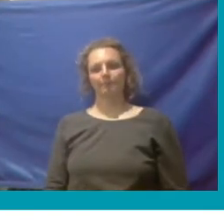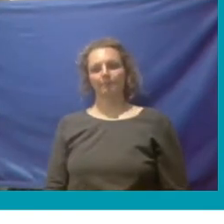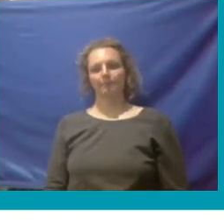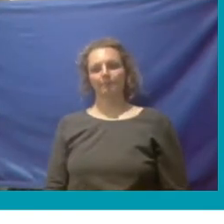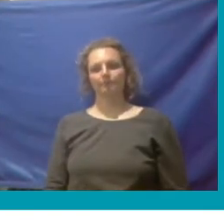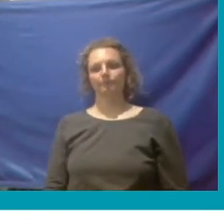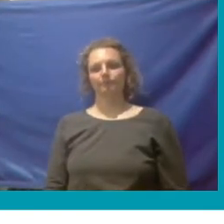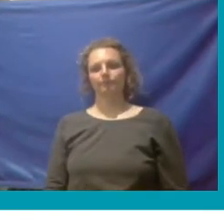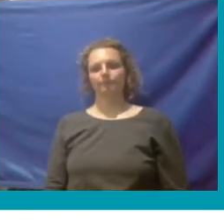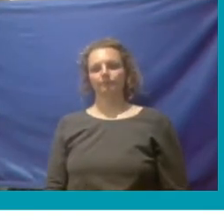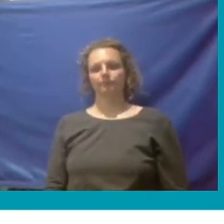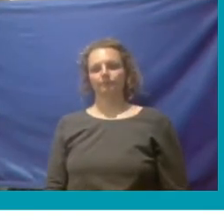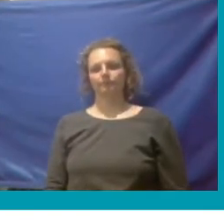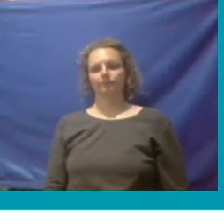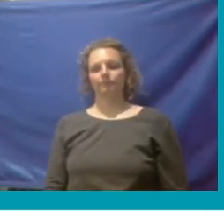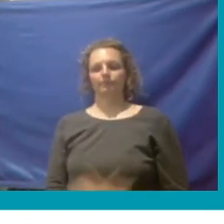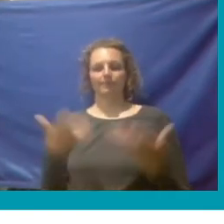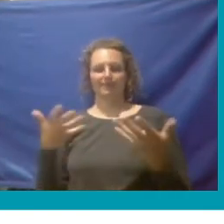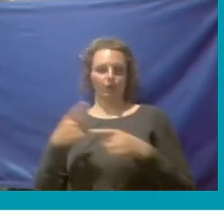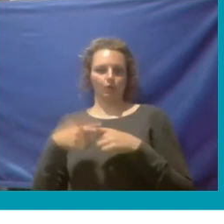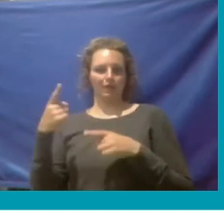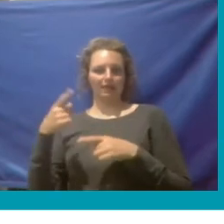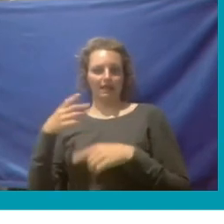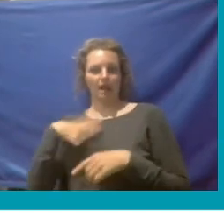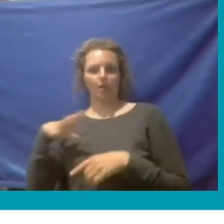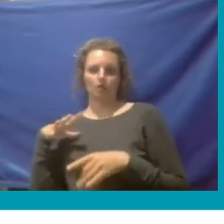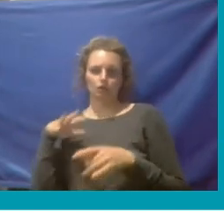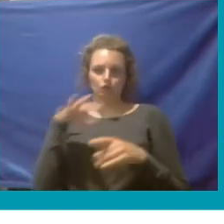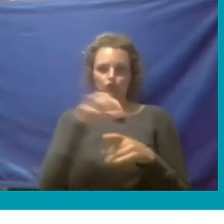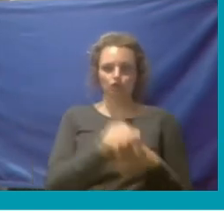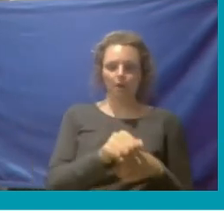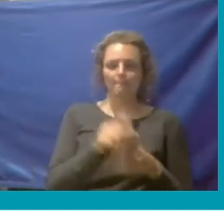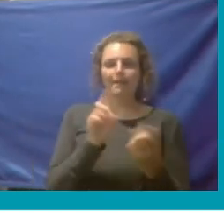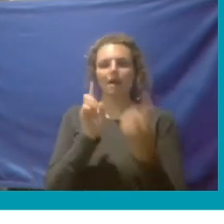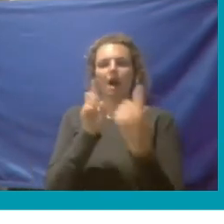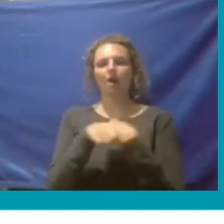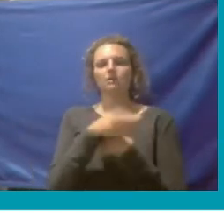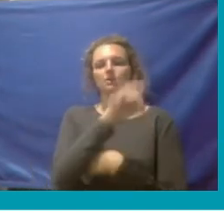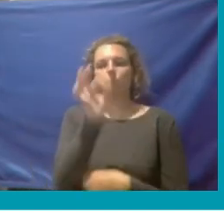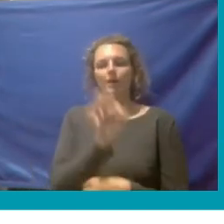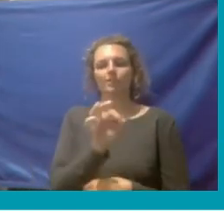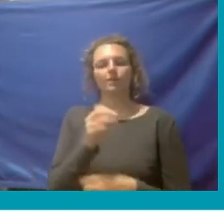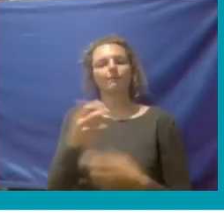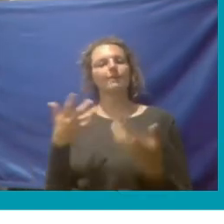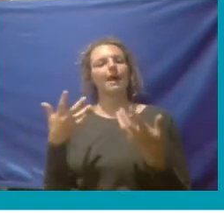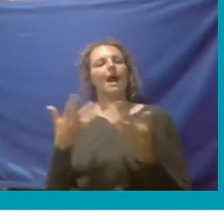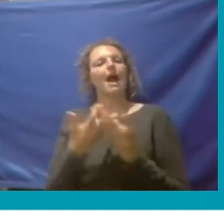and answer one from from Brian about how we are working towards identifying inclusive employers in Scotland.